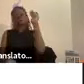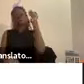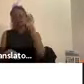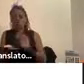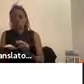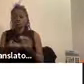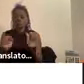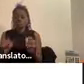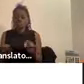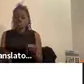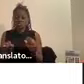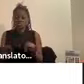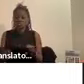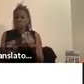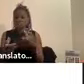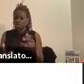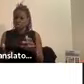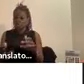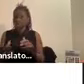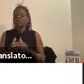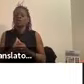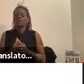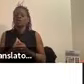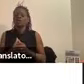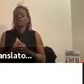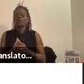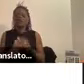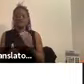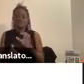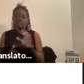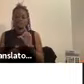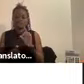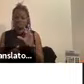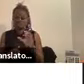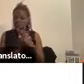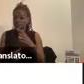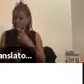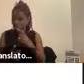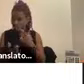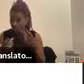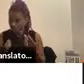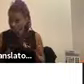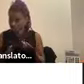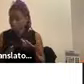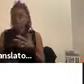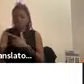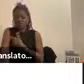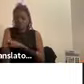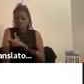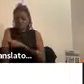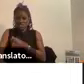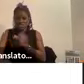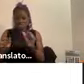And the CDC recently stated that vaccination can reduce the risk of